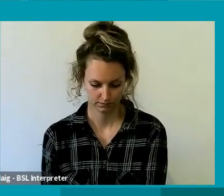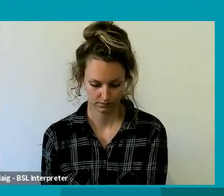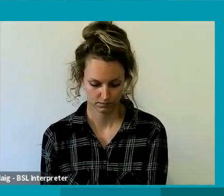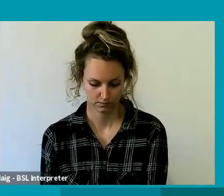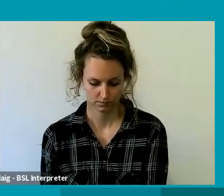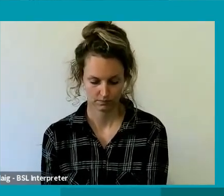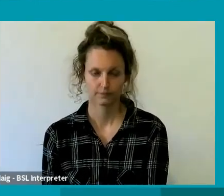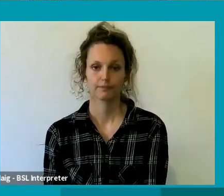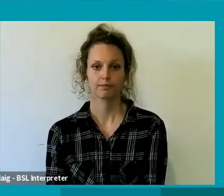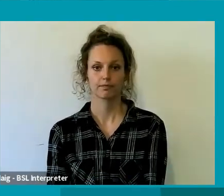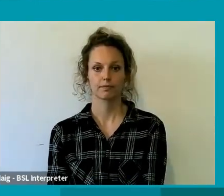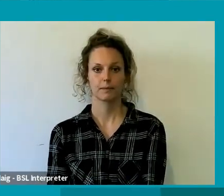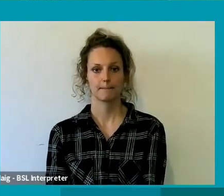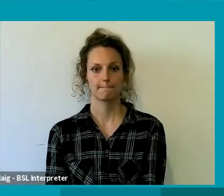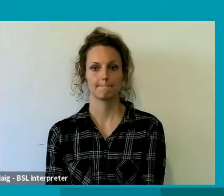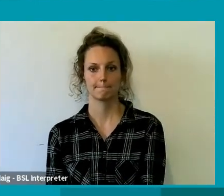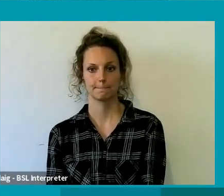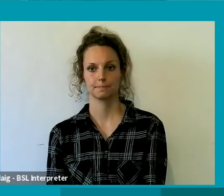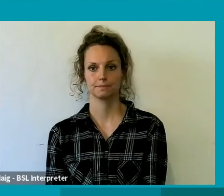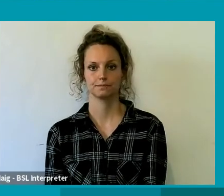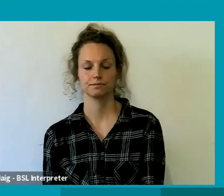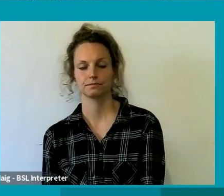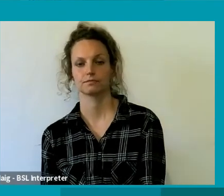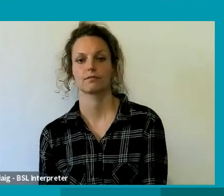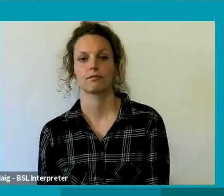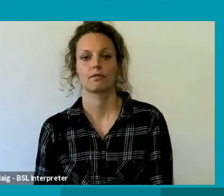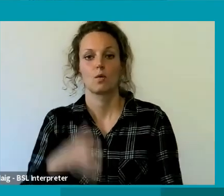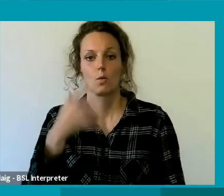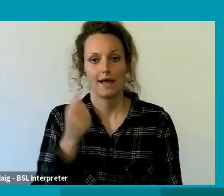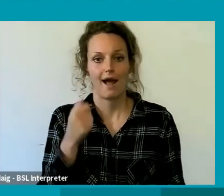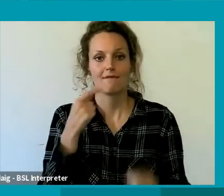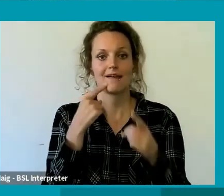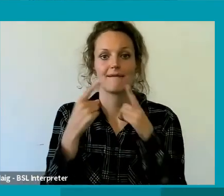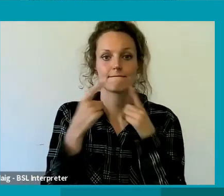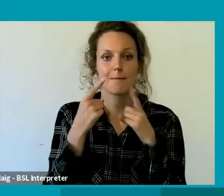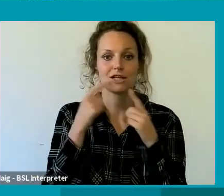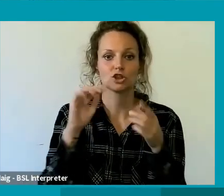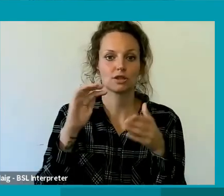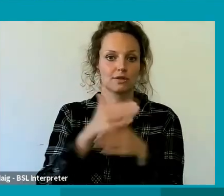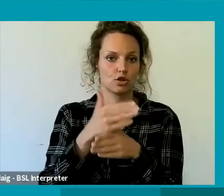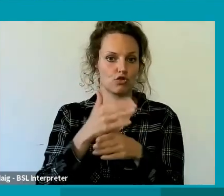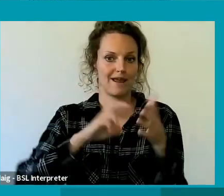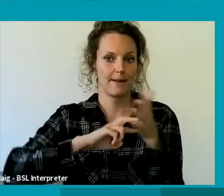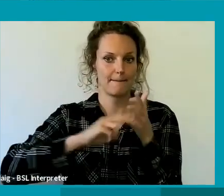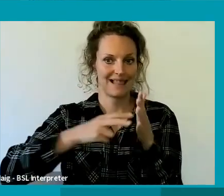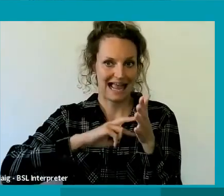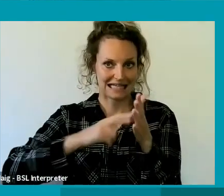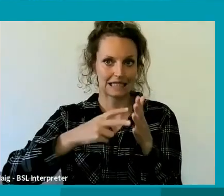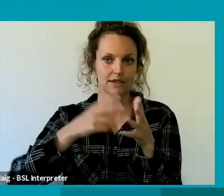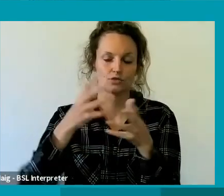this is the 24/7 website, the stack full of information, career planning resources. There's also the opportunity to find